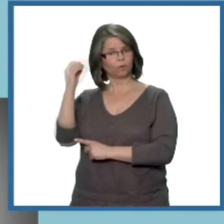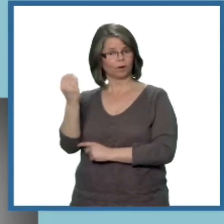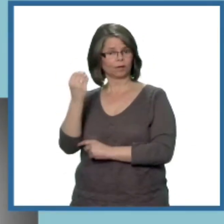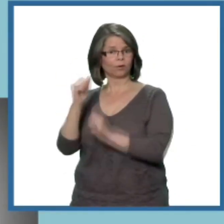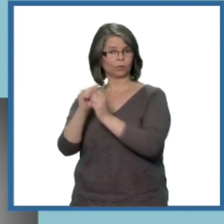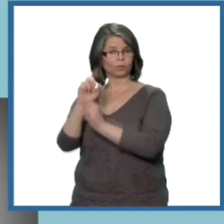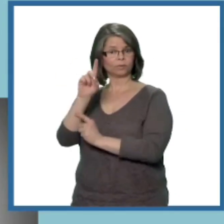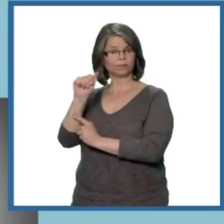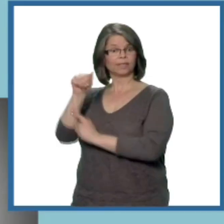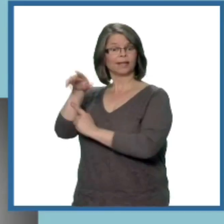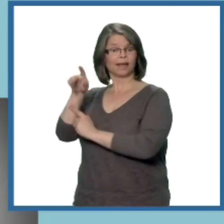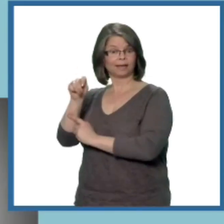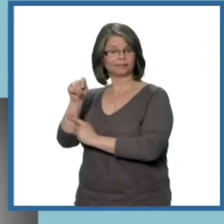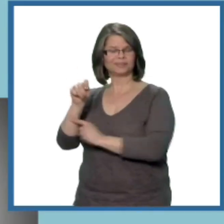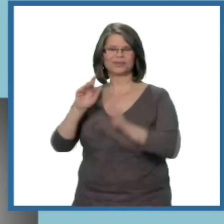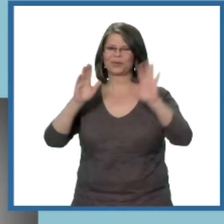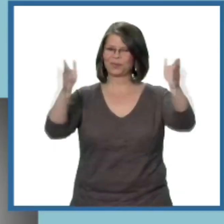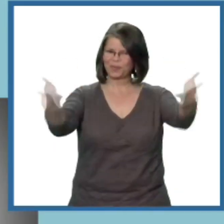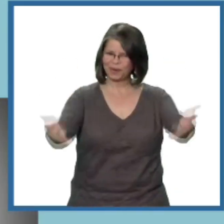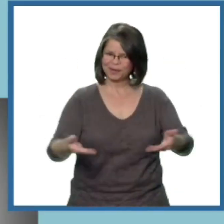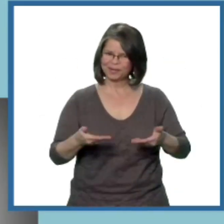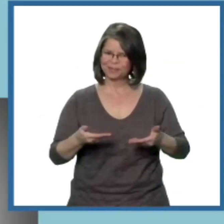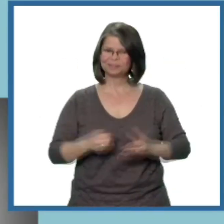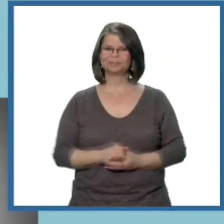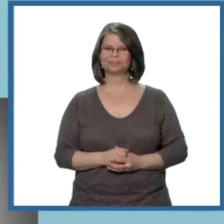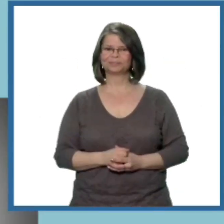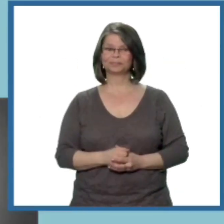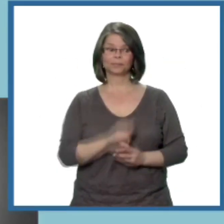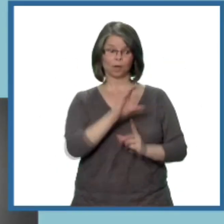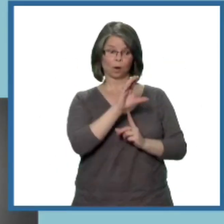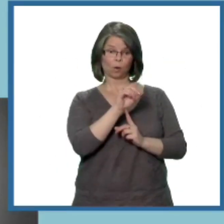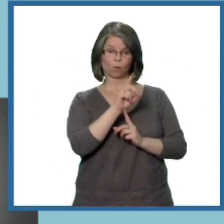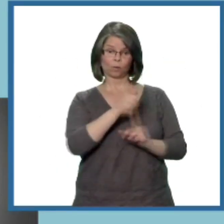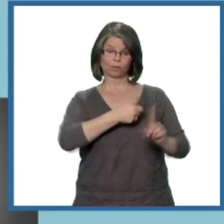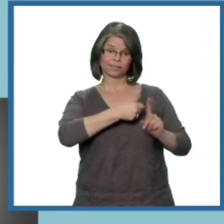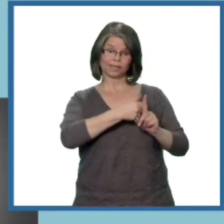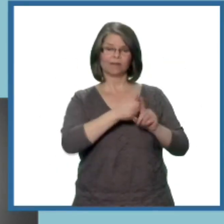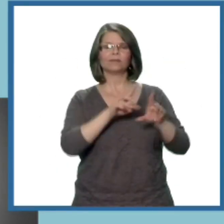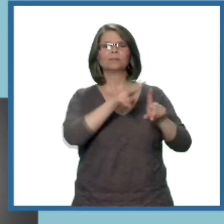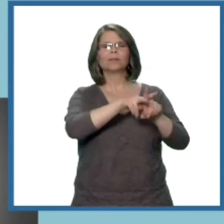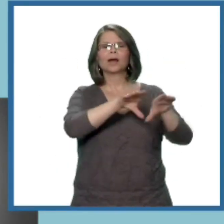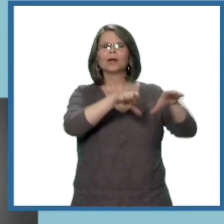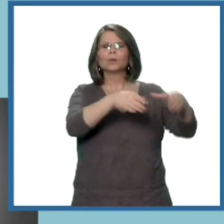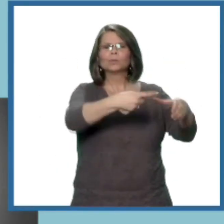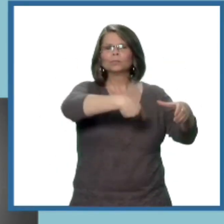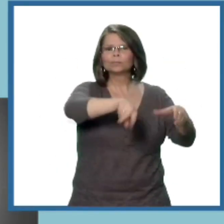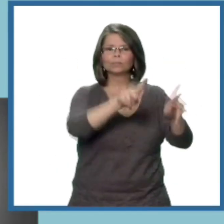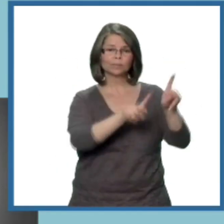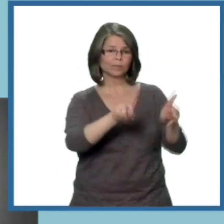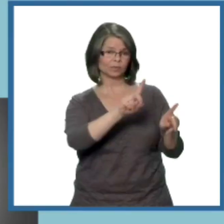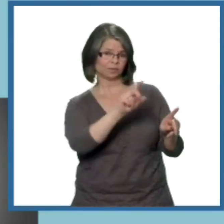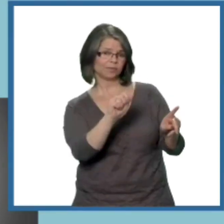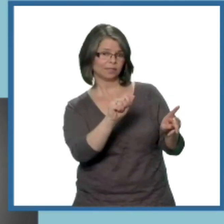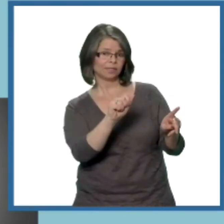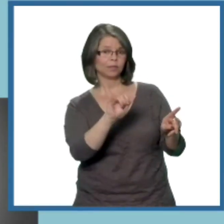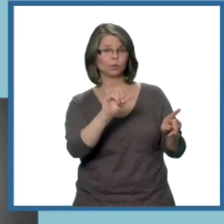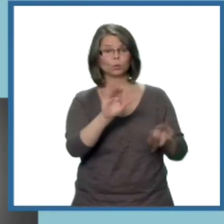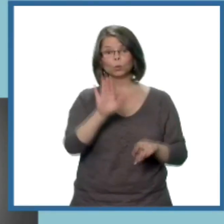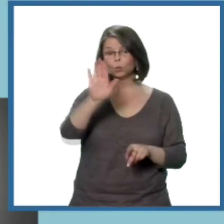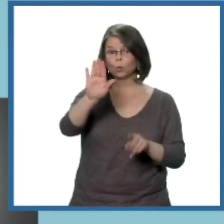and the Accessibility for Ontarians with Disabilities Act. We'll show you how the Code applies to people with disabilities